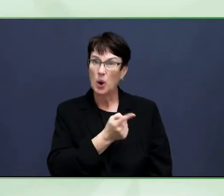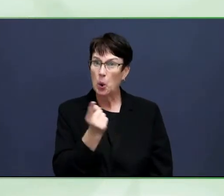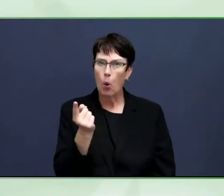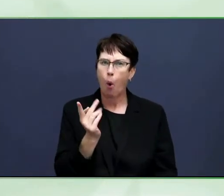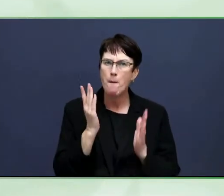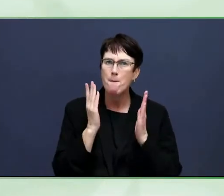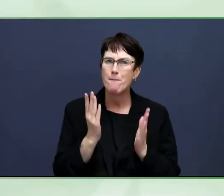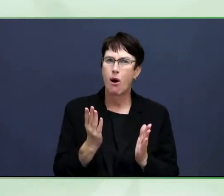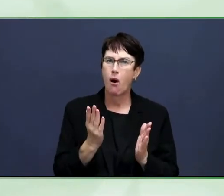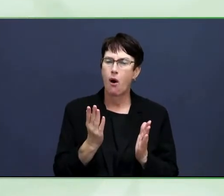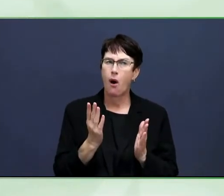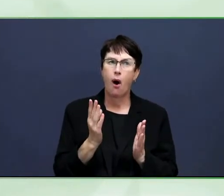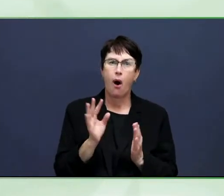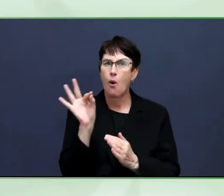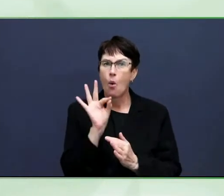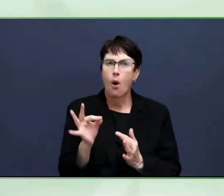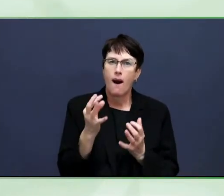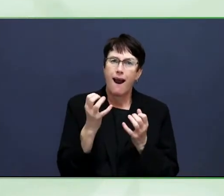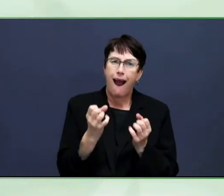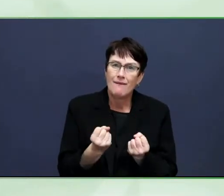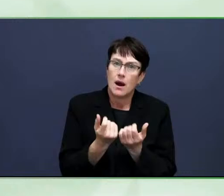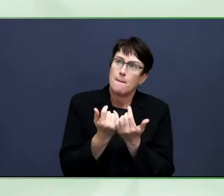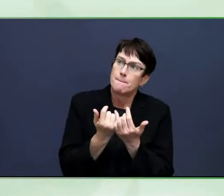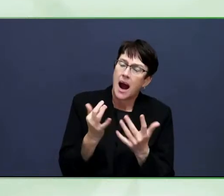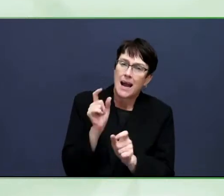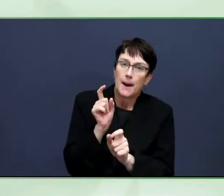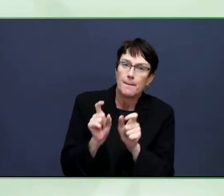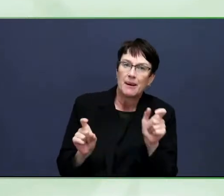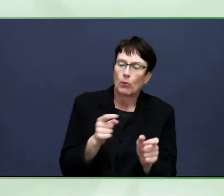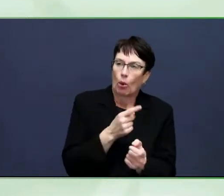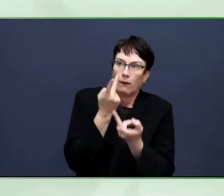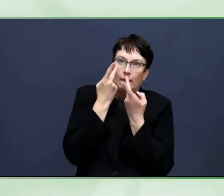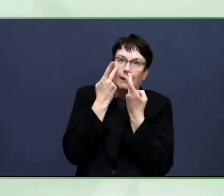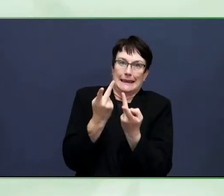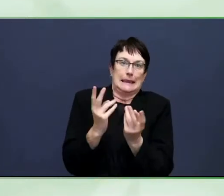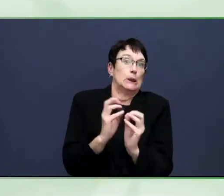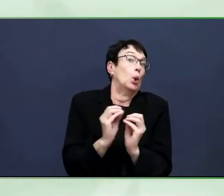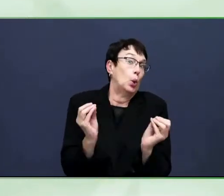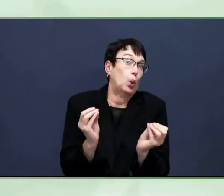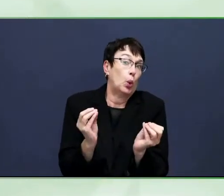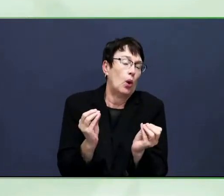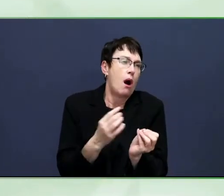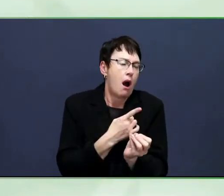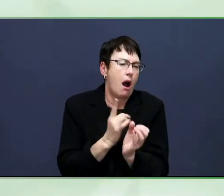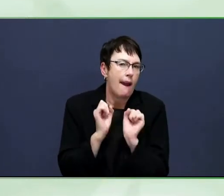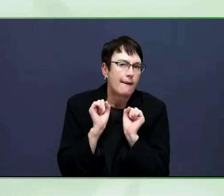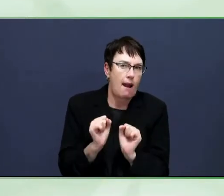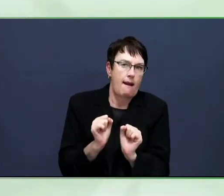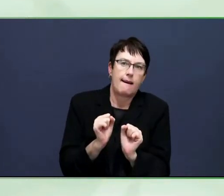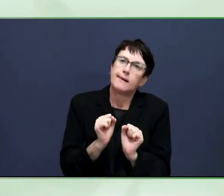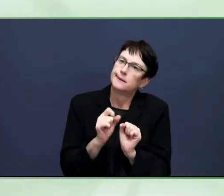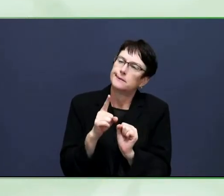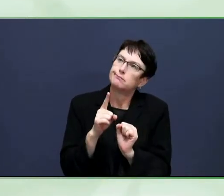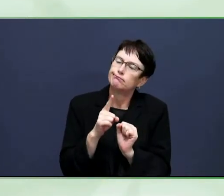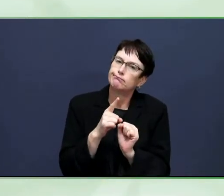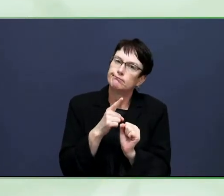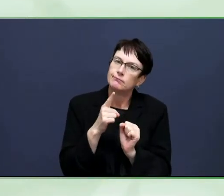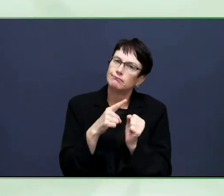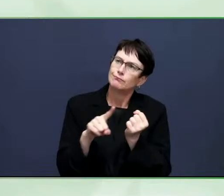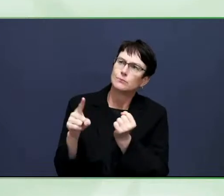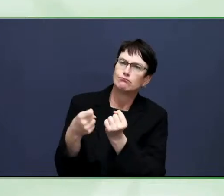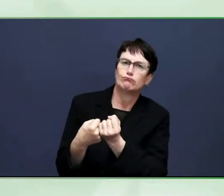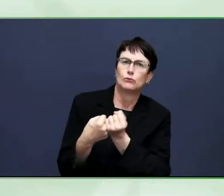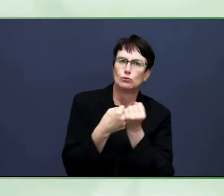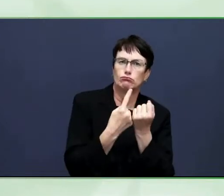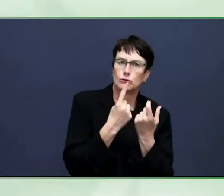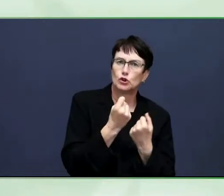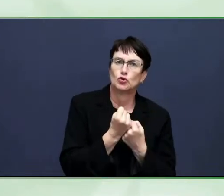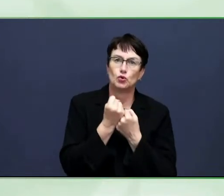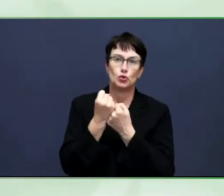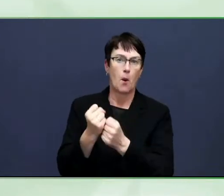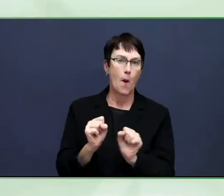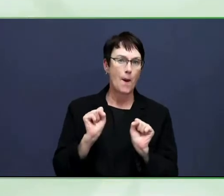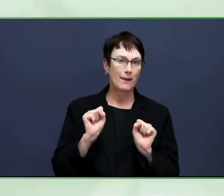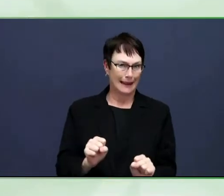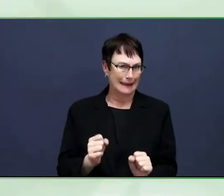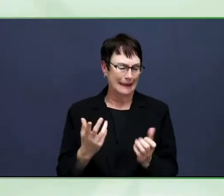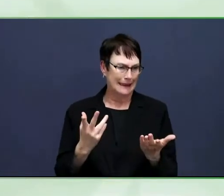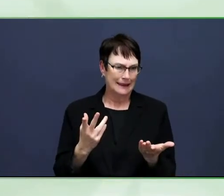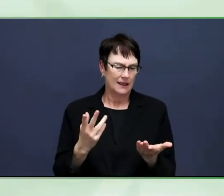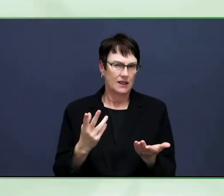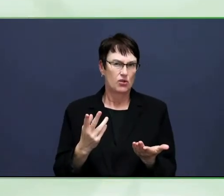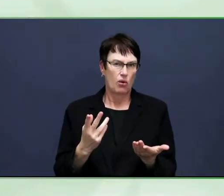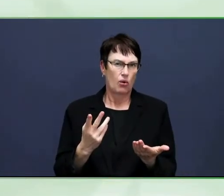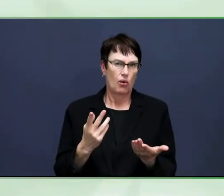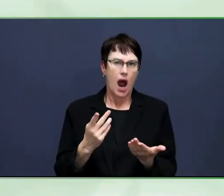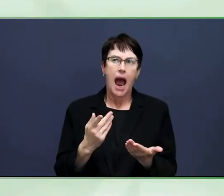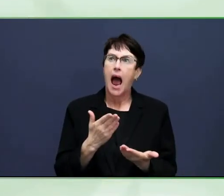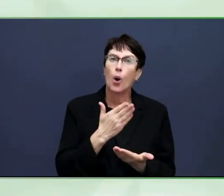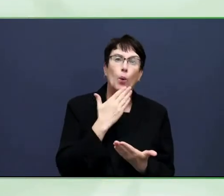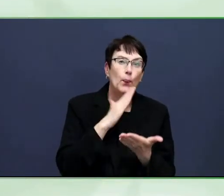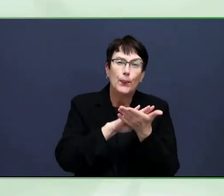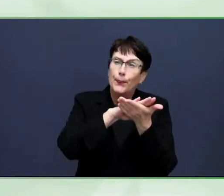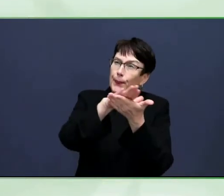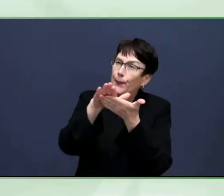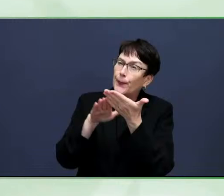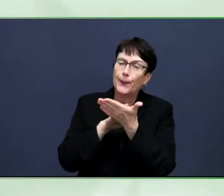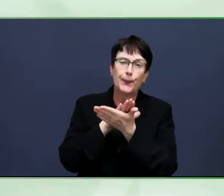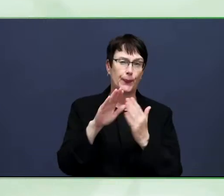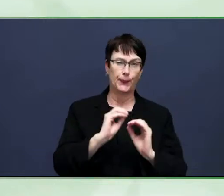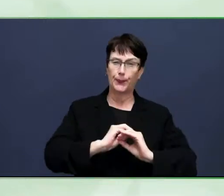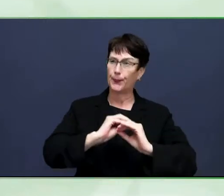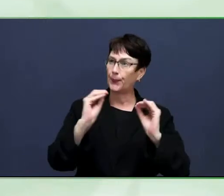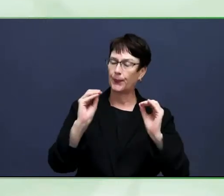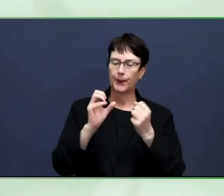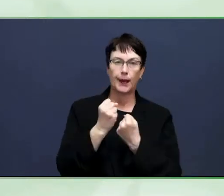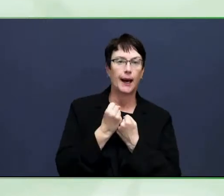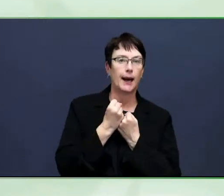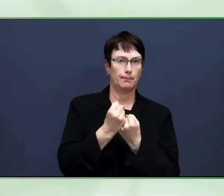It took time to teach them and then I realised that we need to also educate future brands.